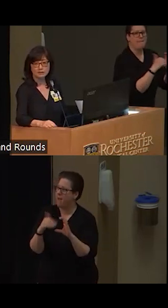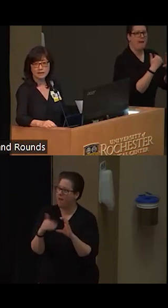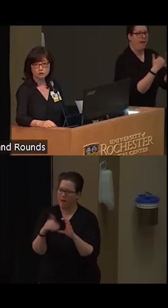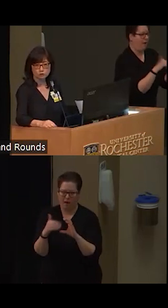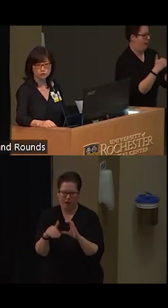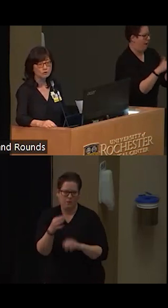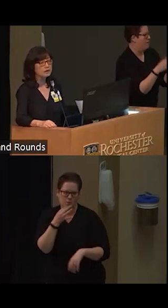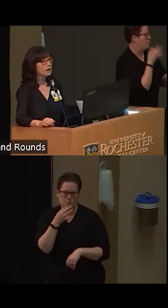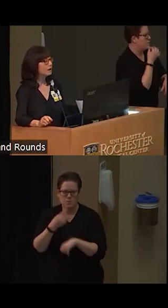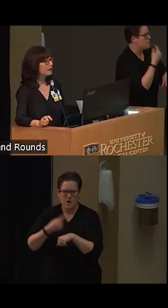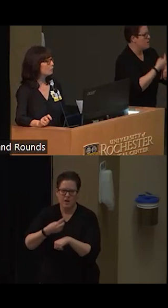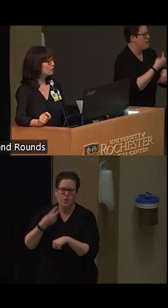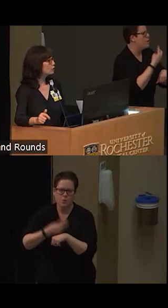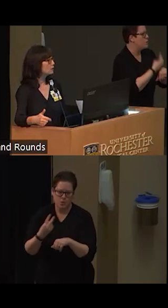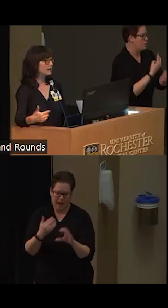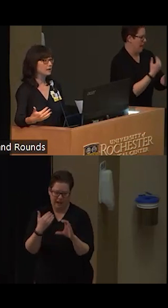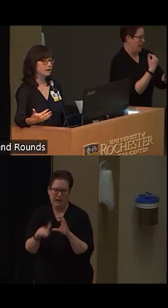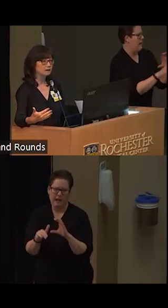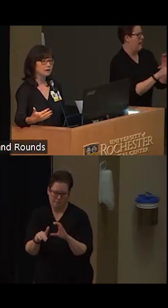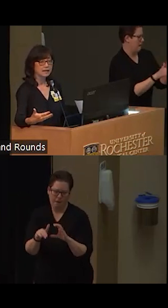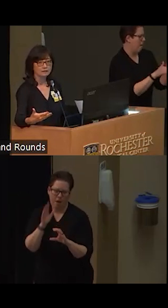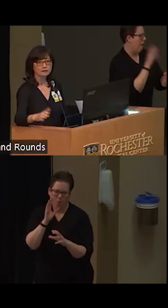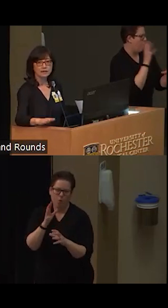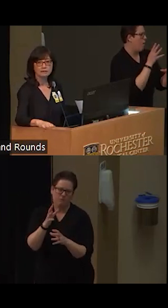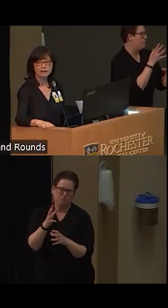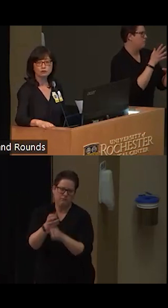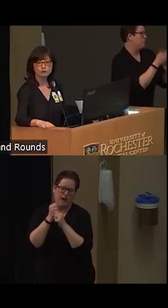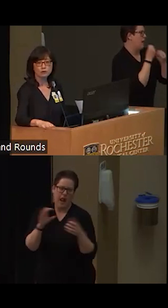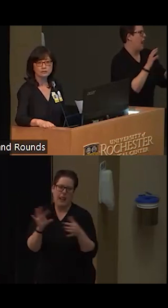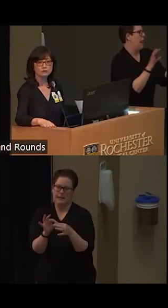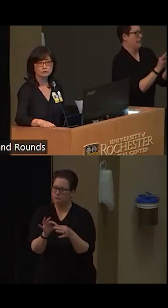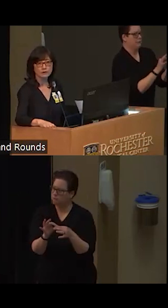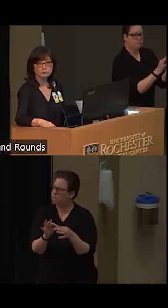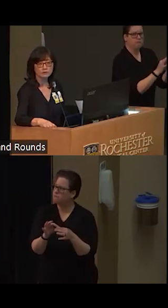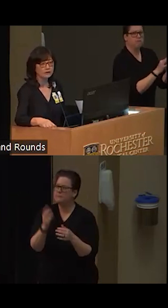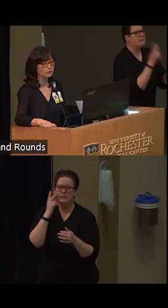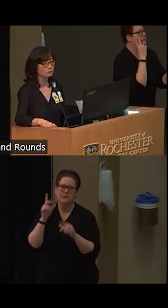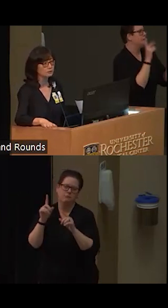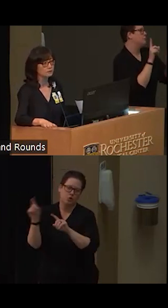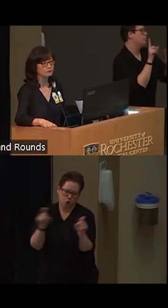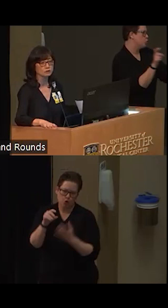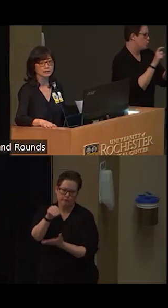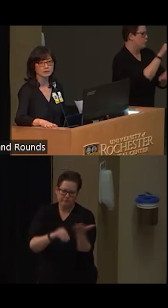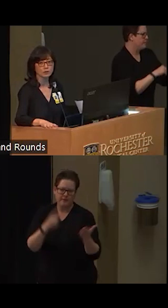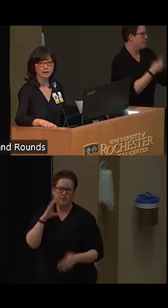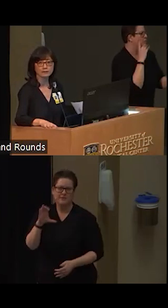in a day or two where you can again get a link to a survey so that you can receive your CME credit